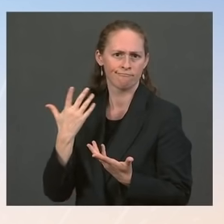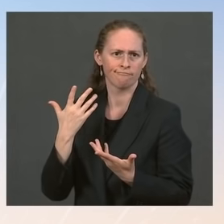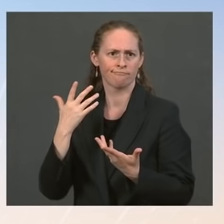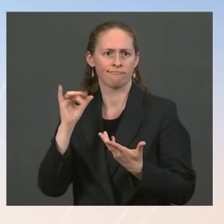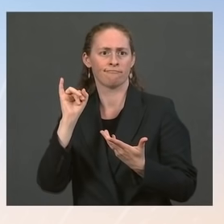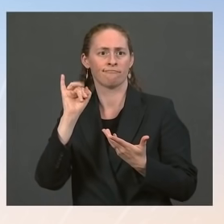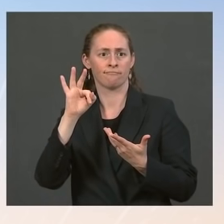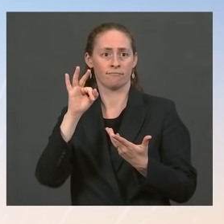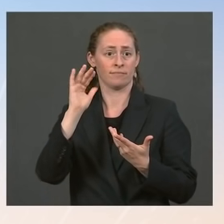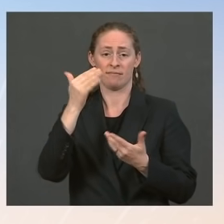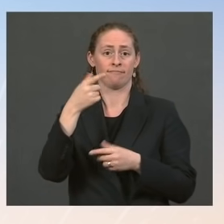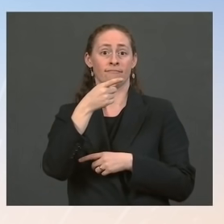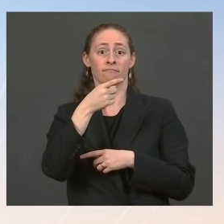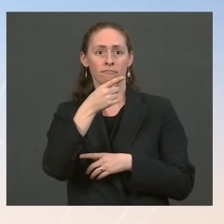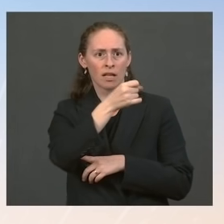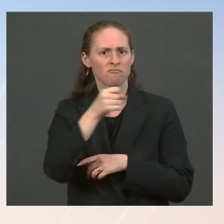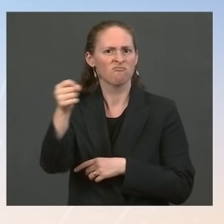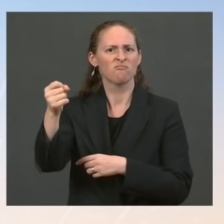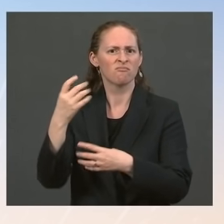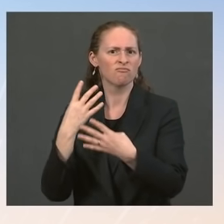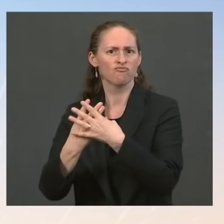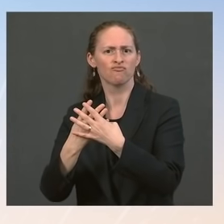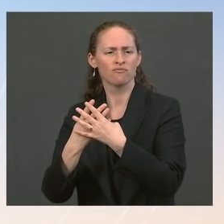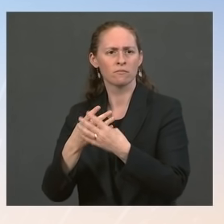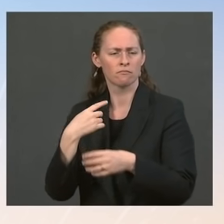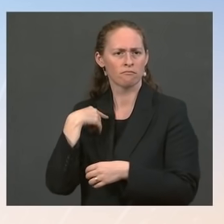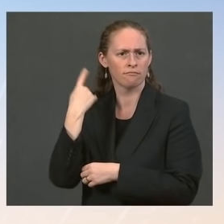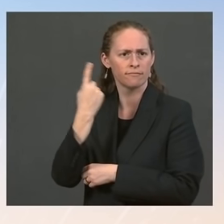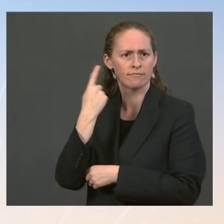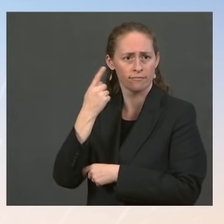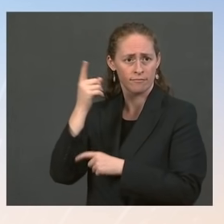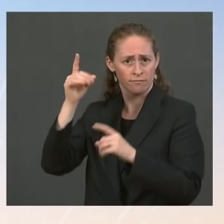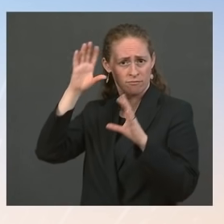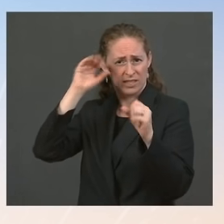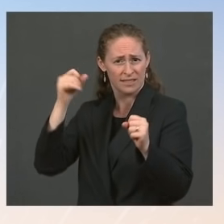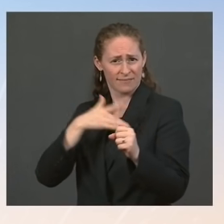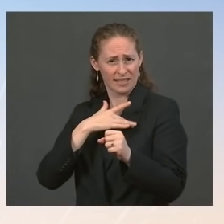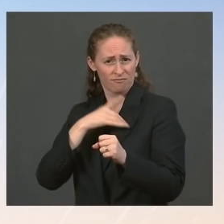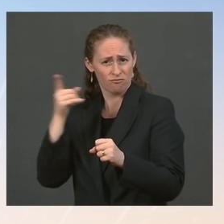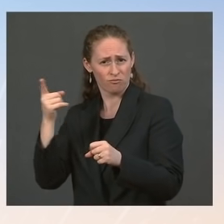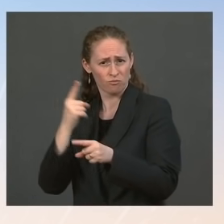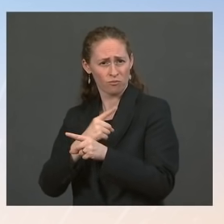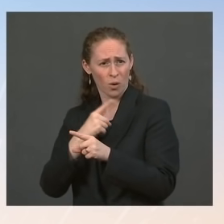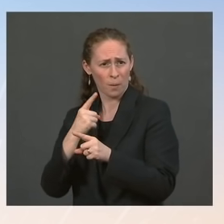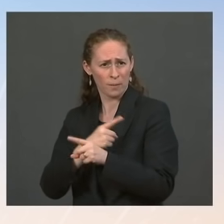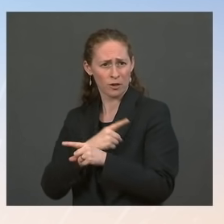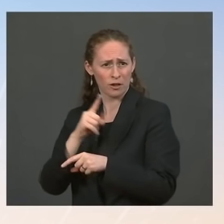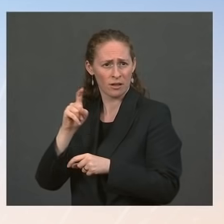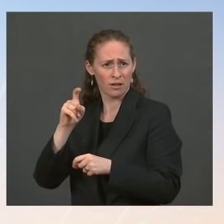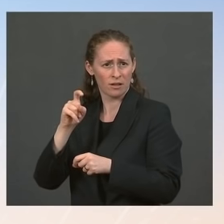Does President Biden believe that that is appropriate, given that President Biden called Lieutenant Colonel Alexander Vindman